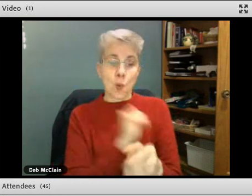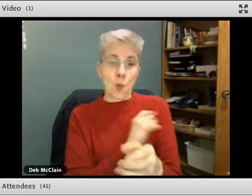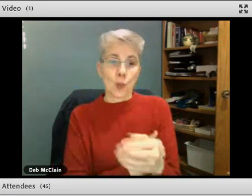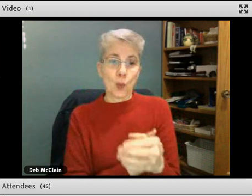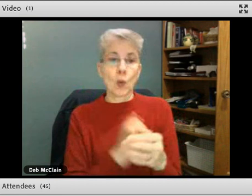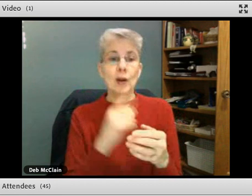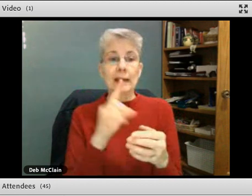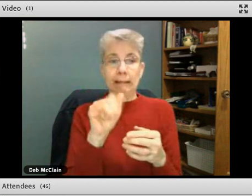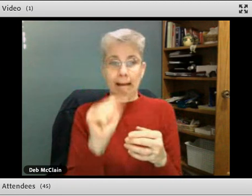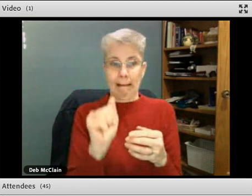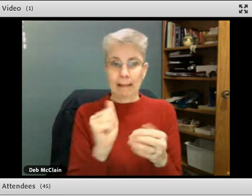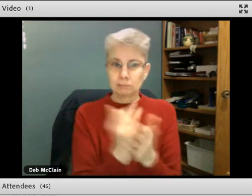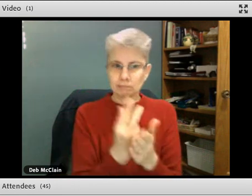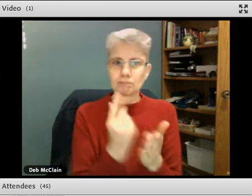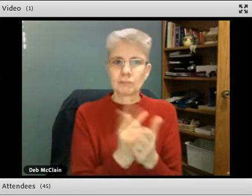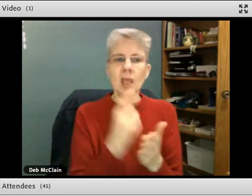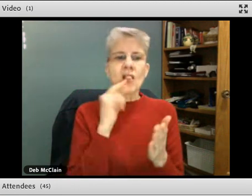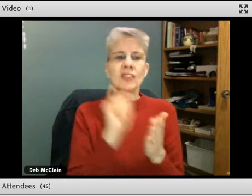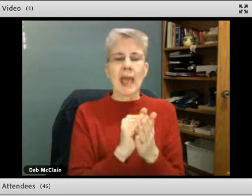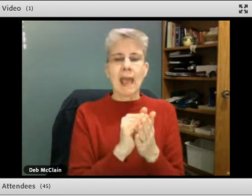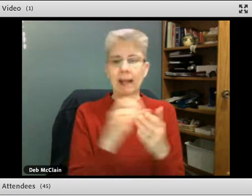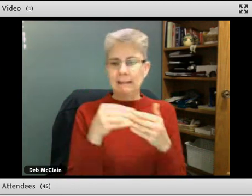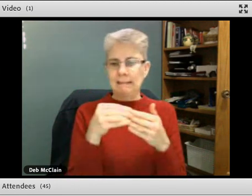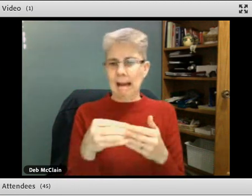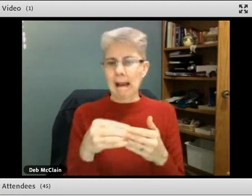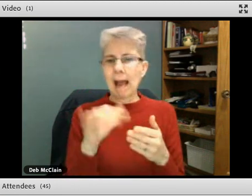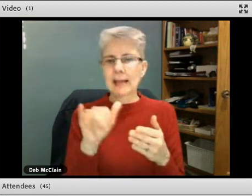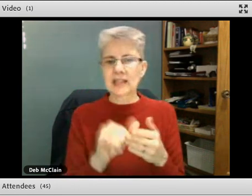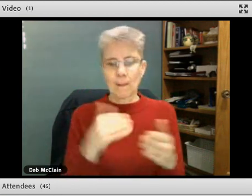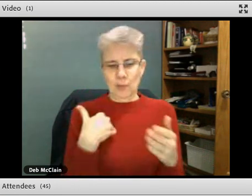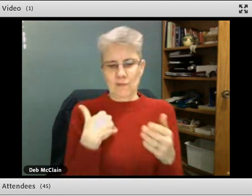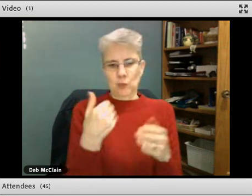the data that guides the preferred use of terms,